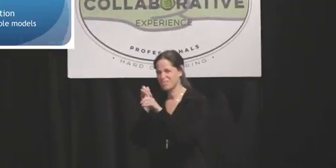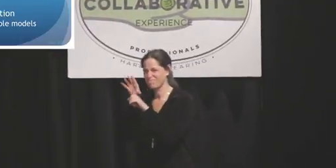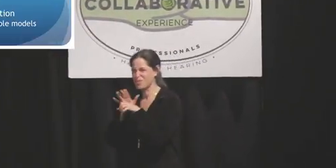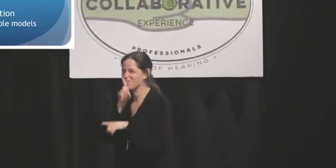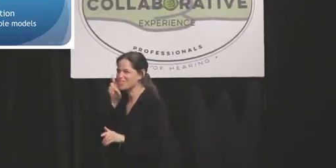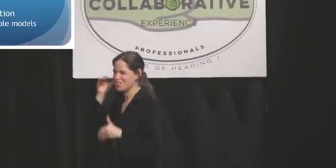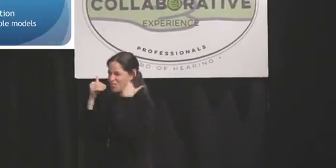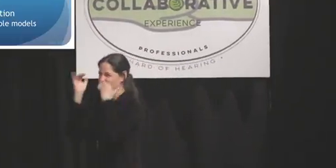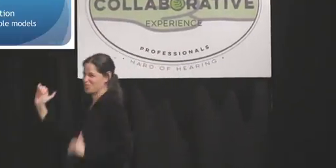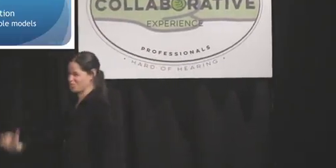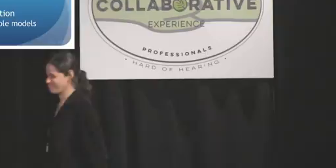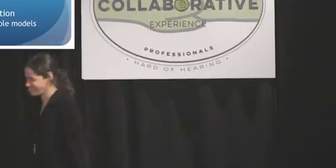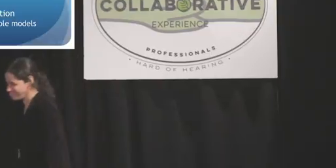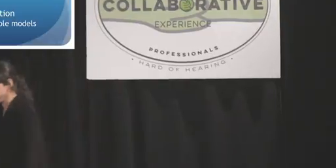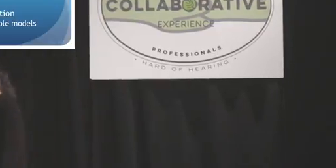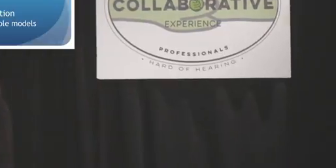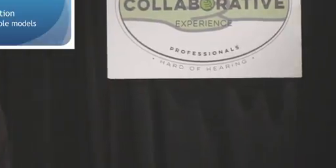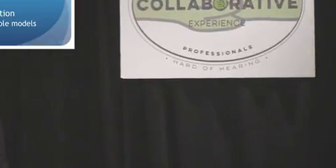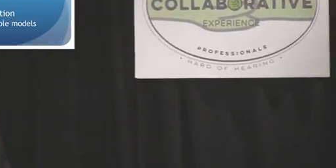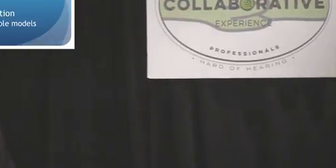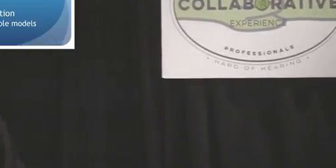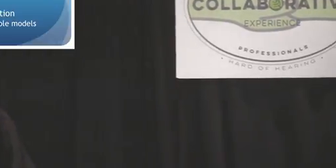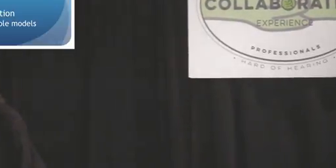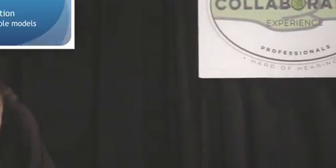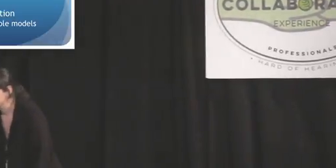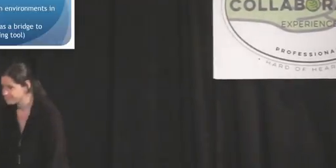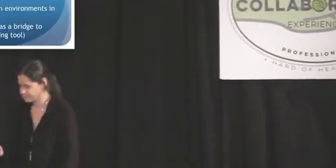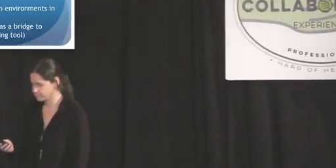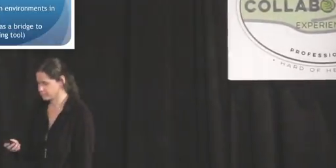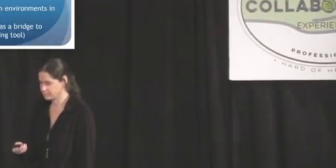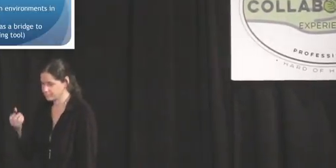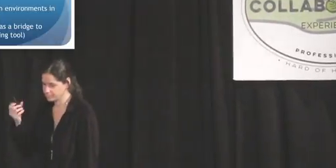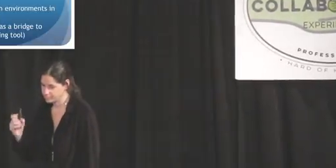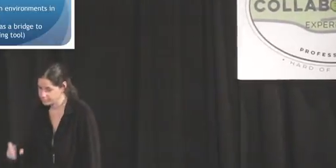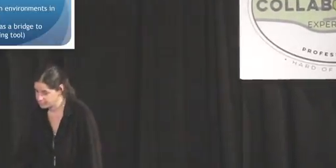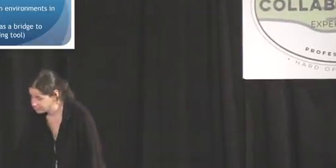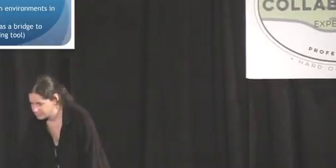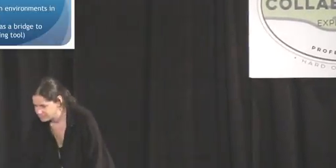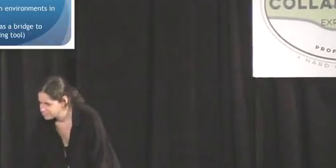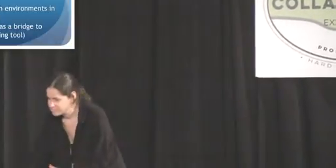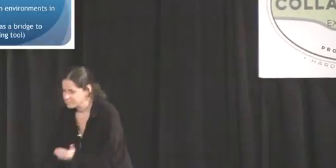over and over again this morning, the importance of role models and language models.